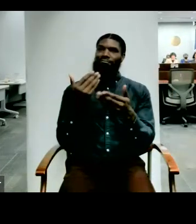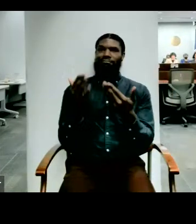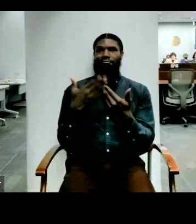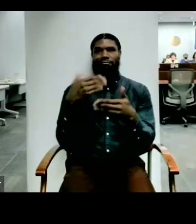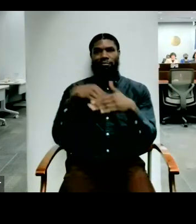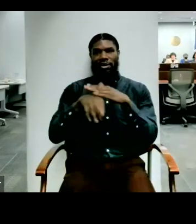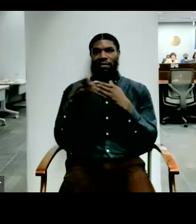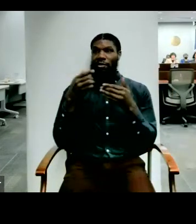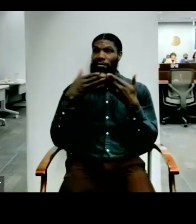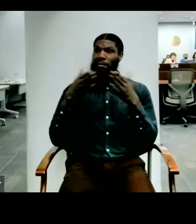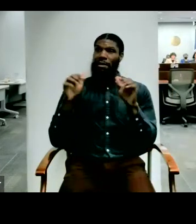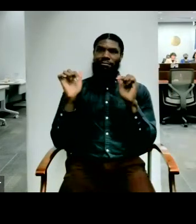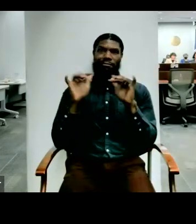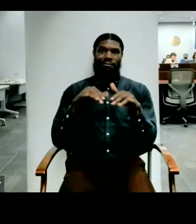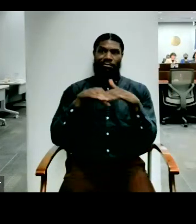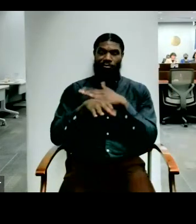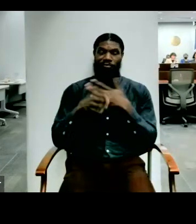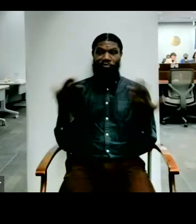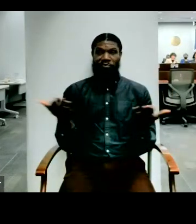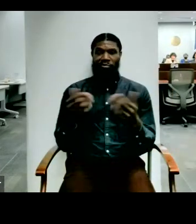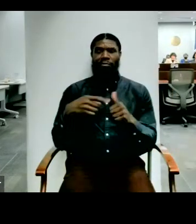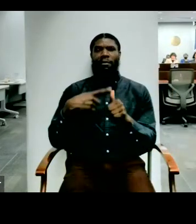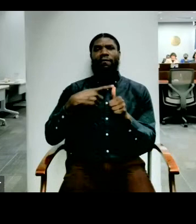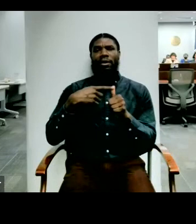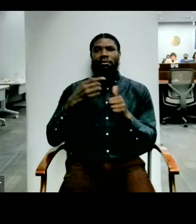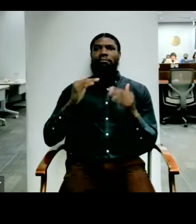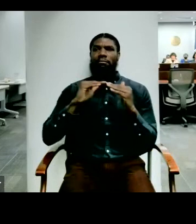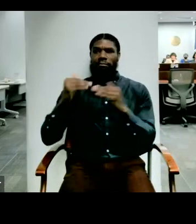First, I want to keep our colleagues and everyone in Puerto Rico in our thoughts.